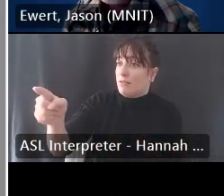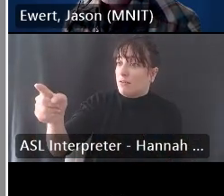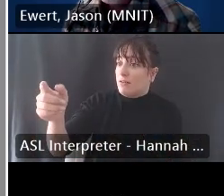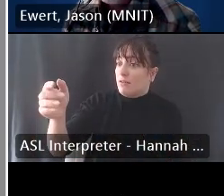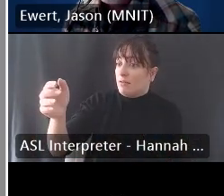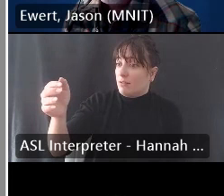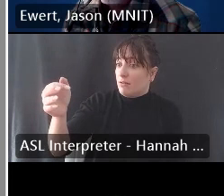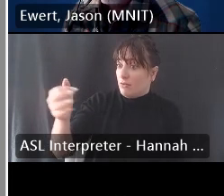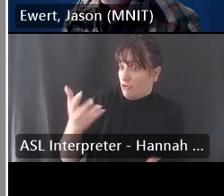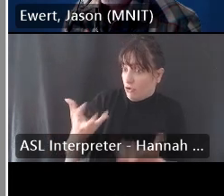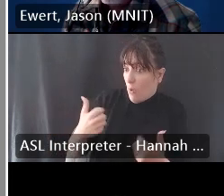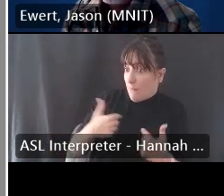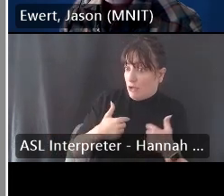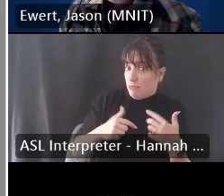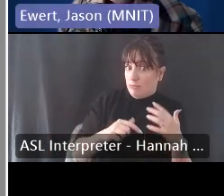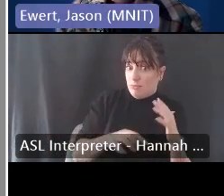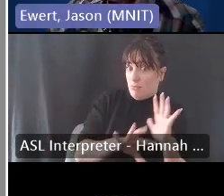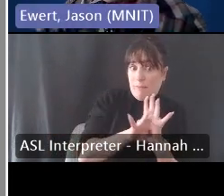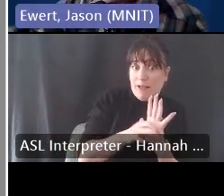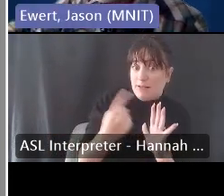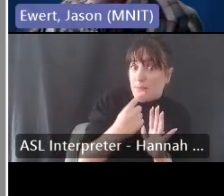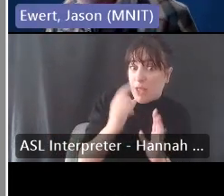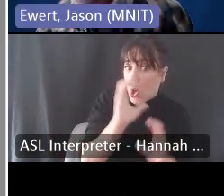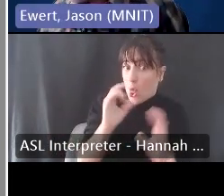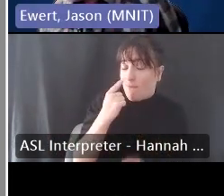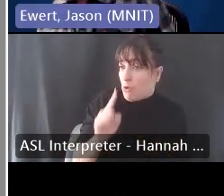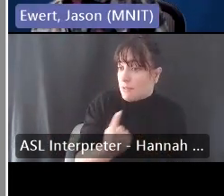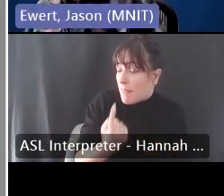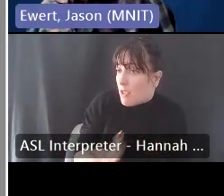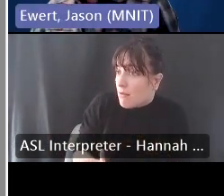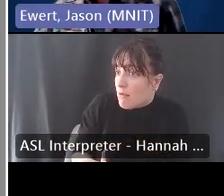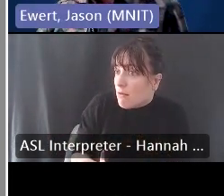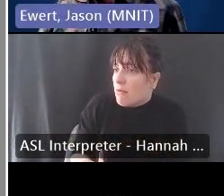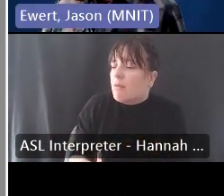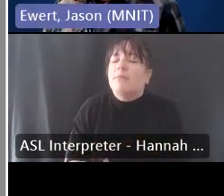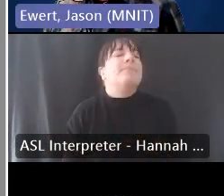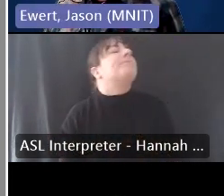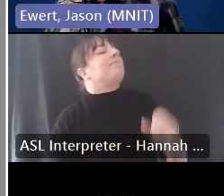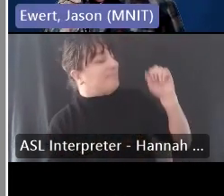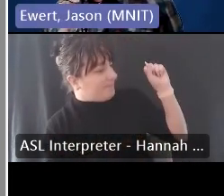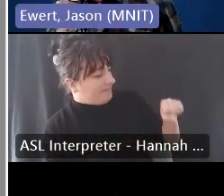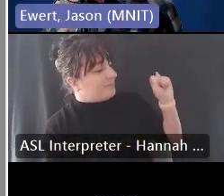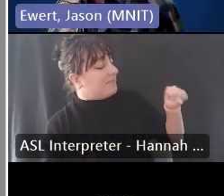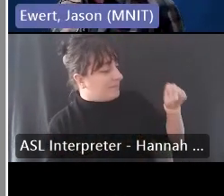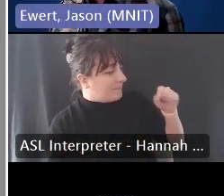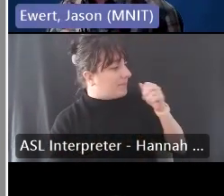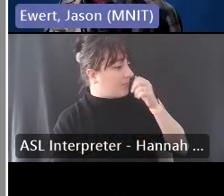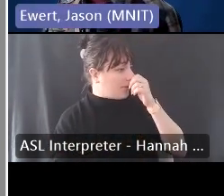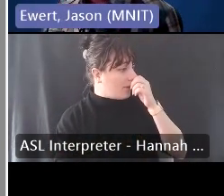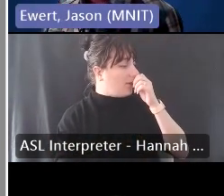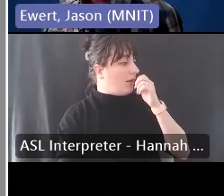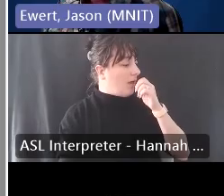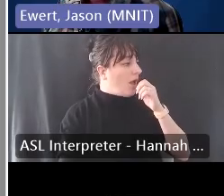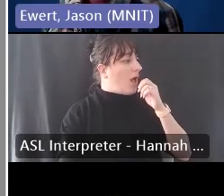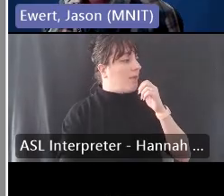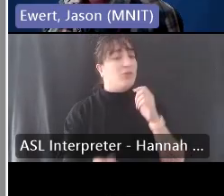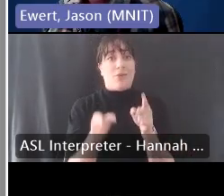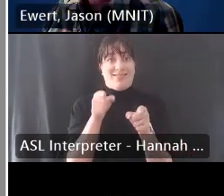you want me to go here? Yes. So the organization of this content,